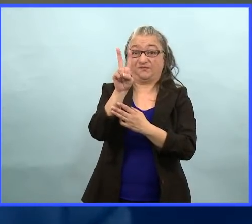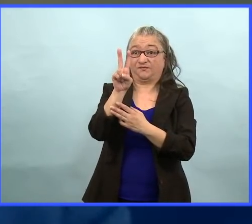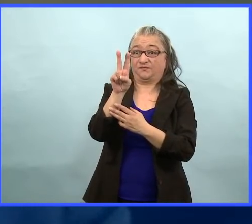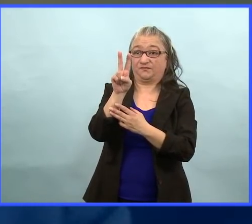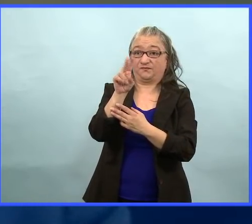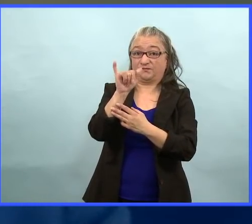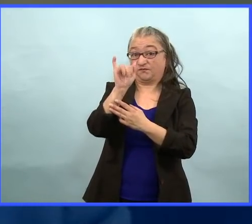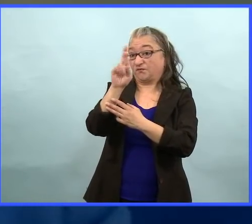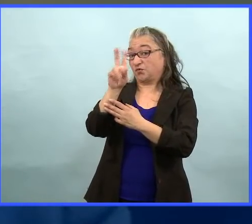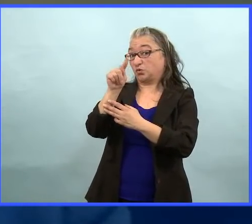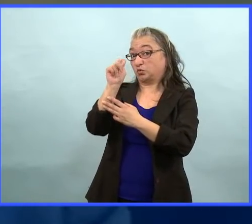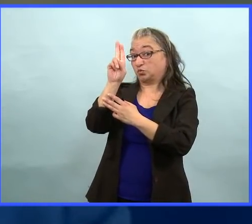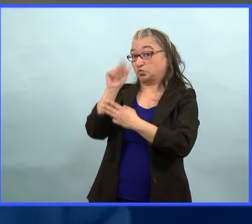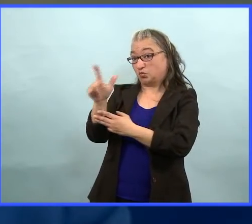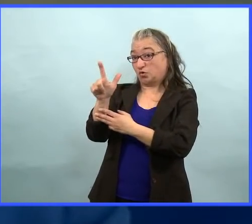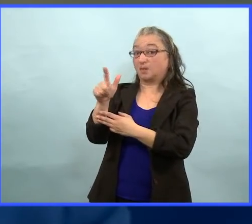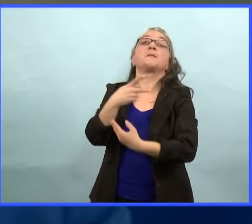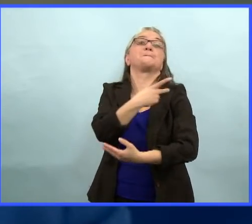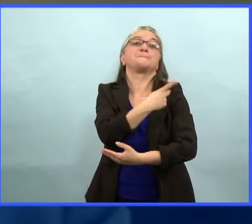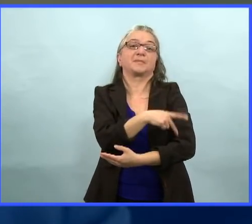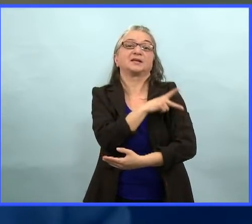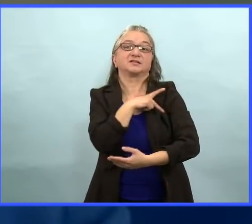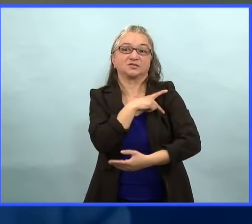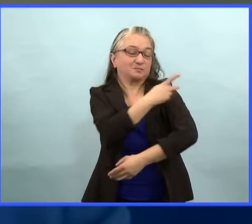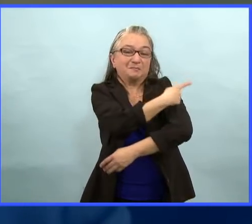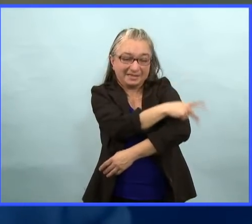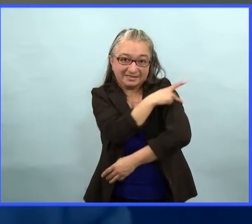this program continues to provide home care to patients with covert